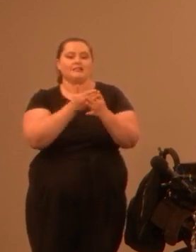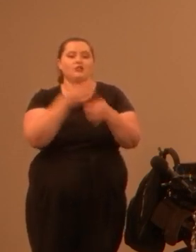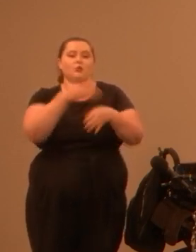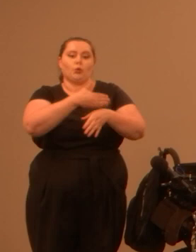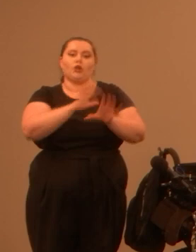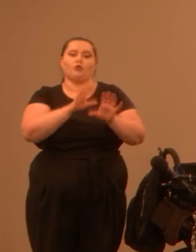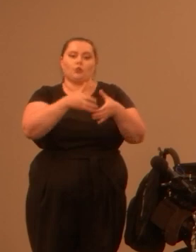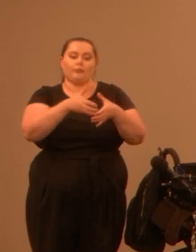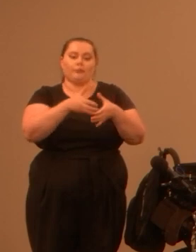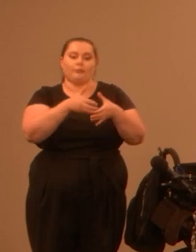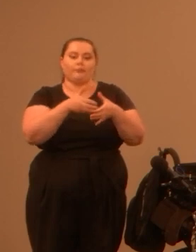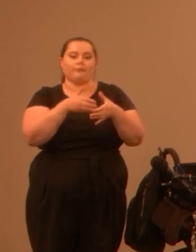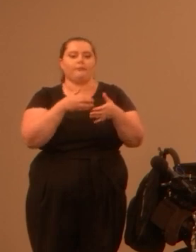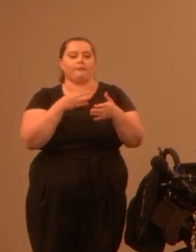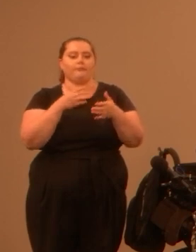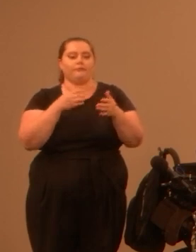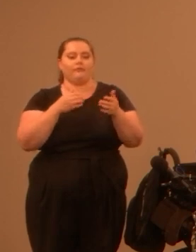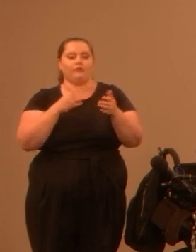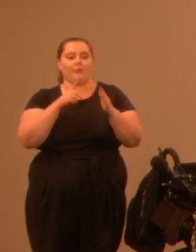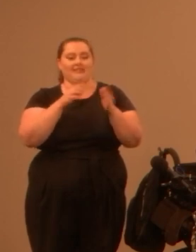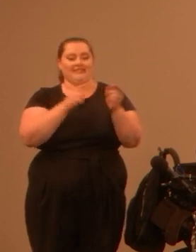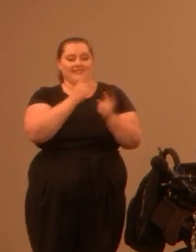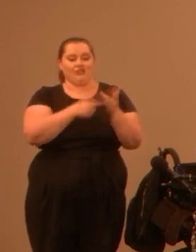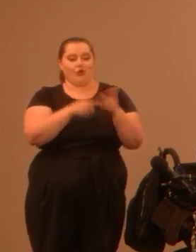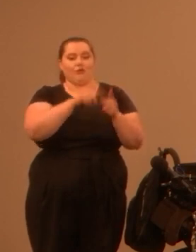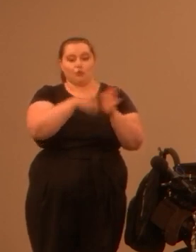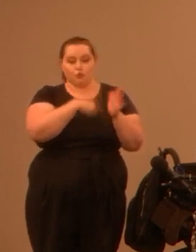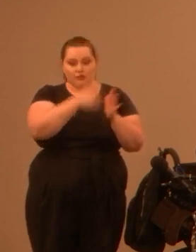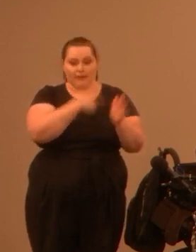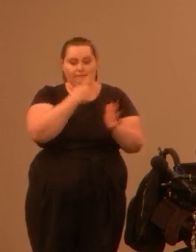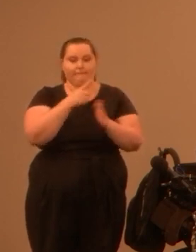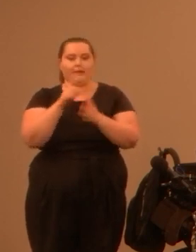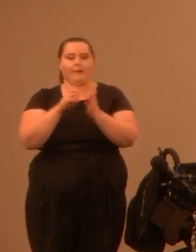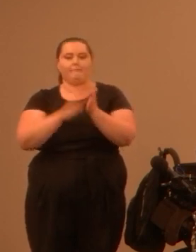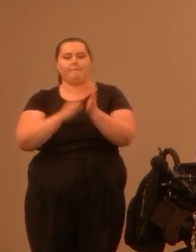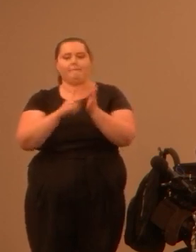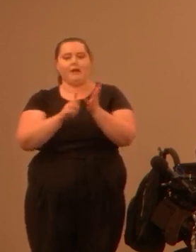in partnership between City of Joondalup, Mullaloo Surf Lifesaving Club and